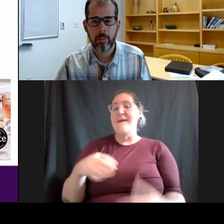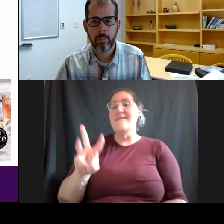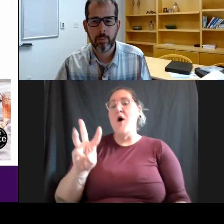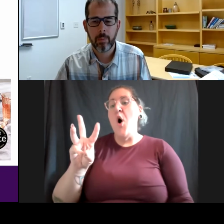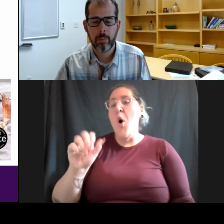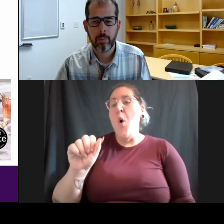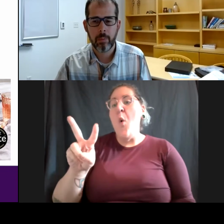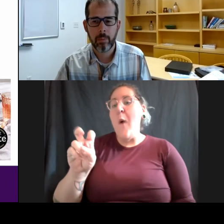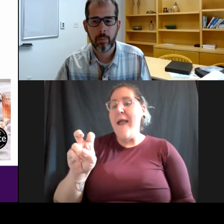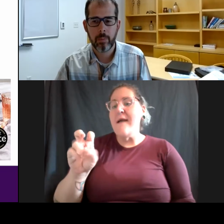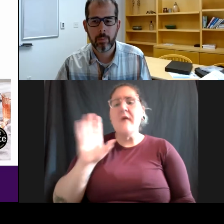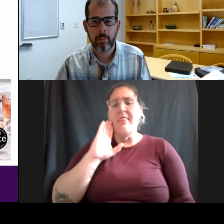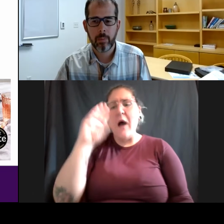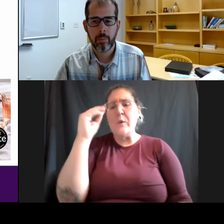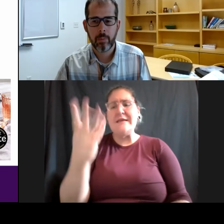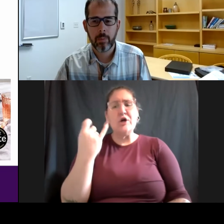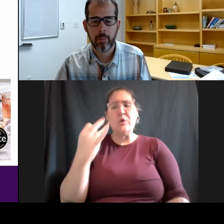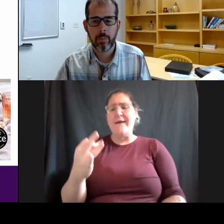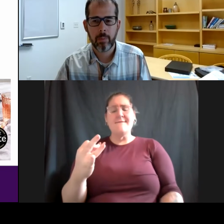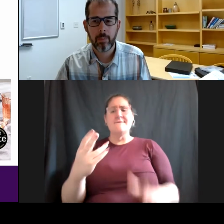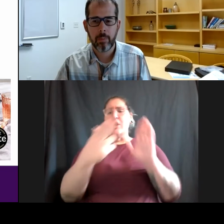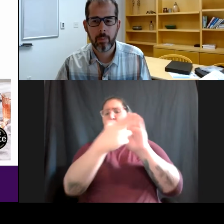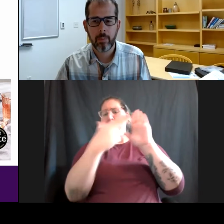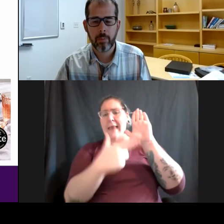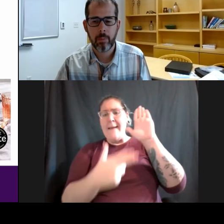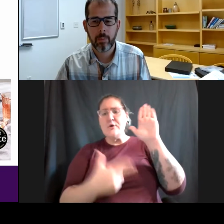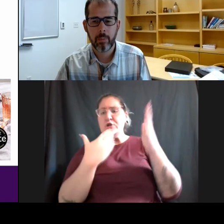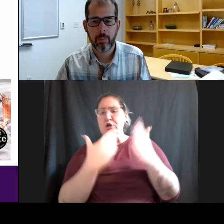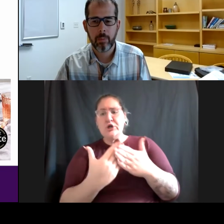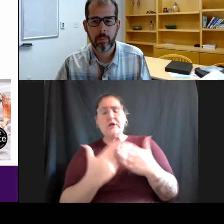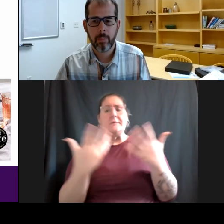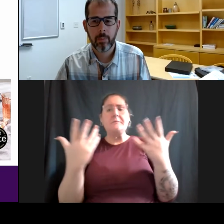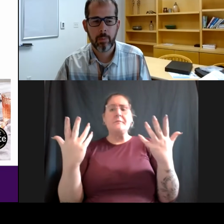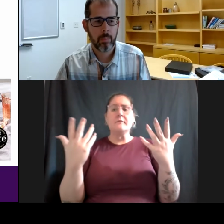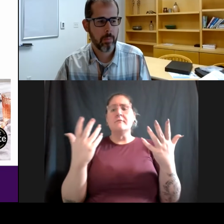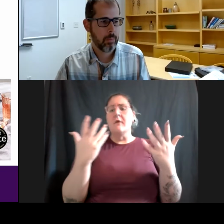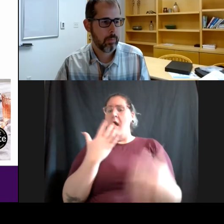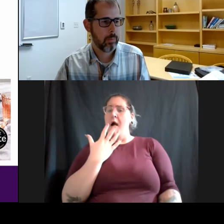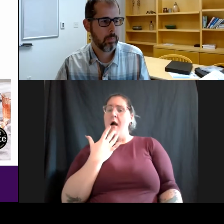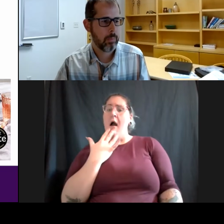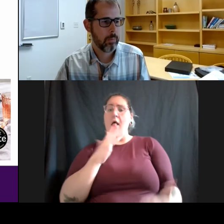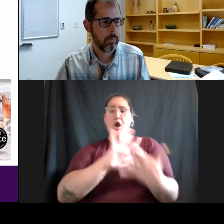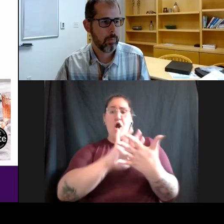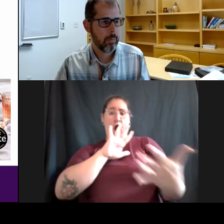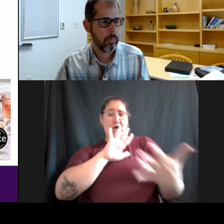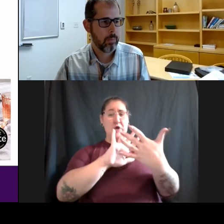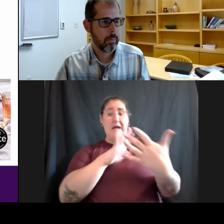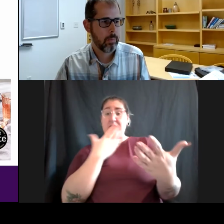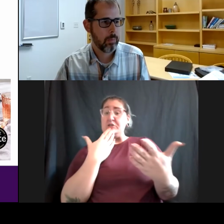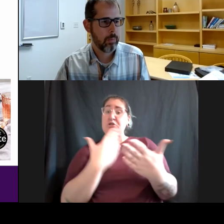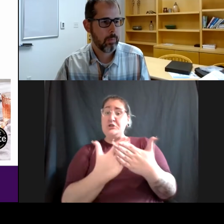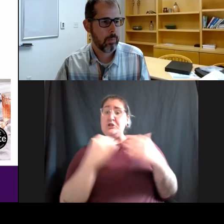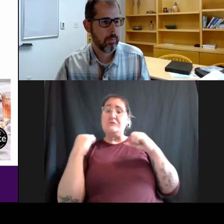a logical order, if you are color contrast is good, focus, order, et cetera. Typically